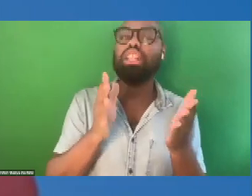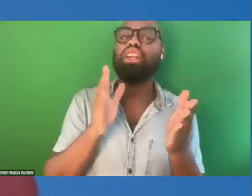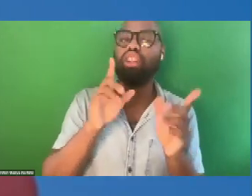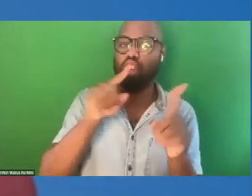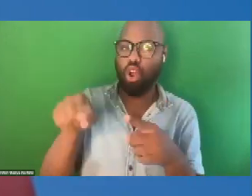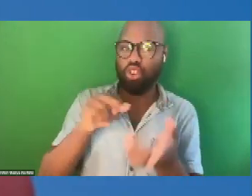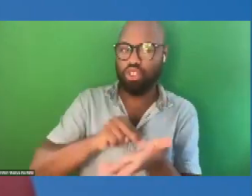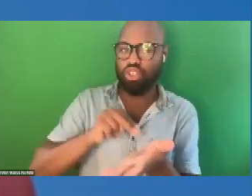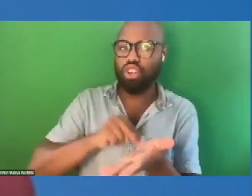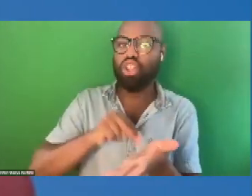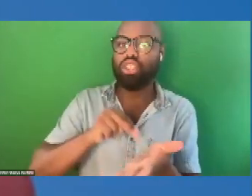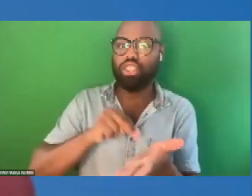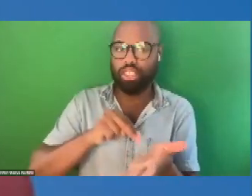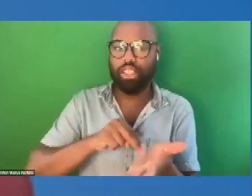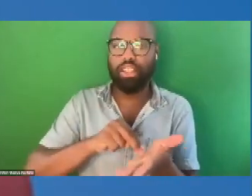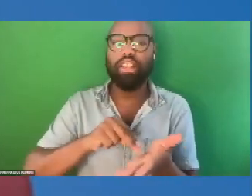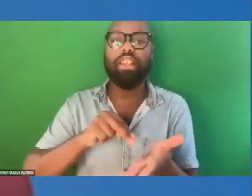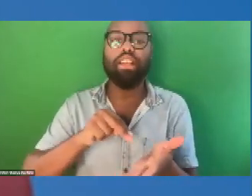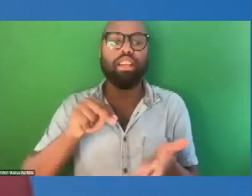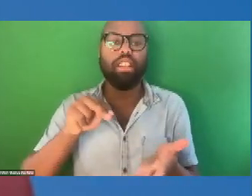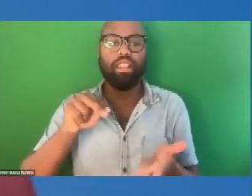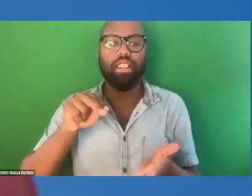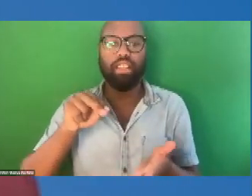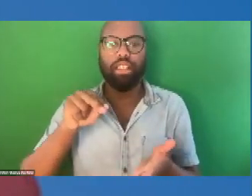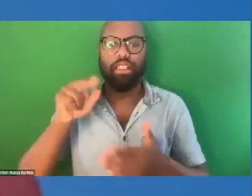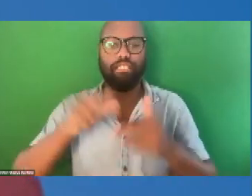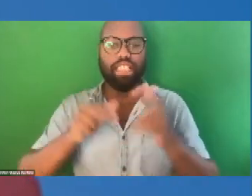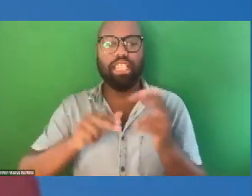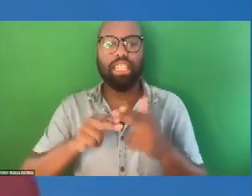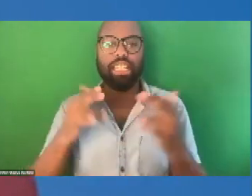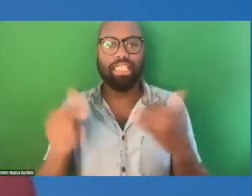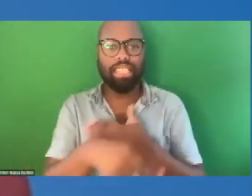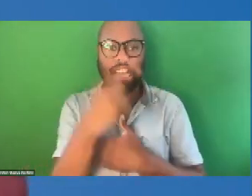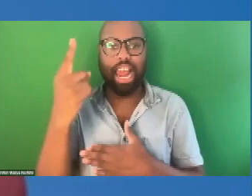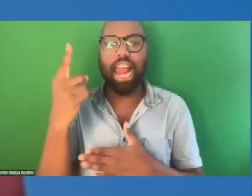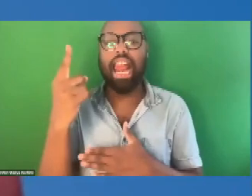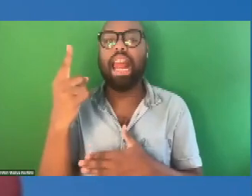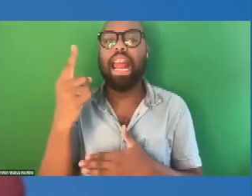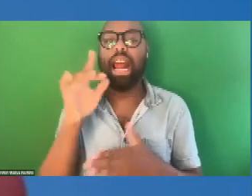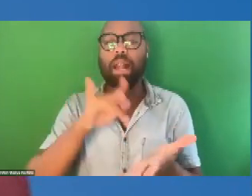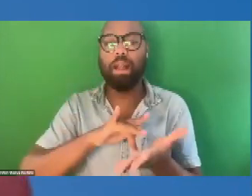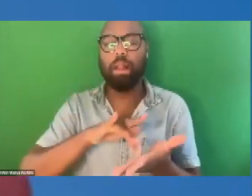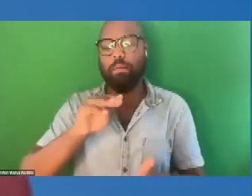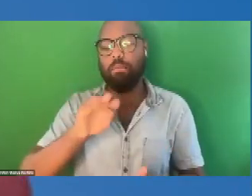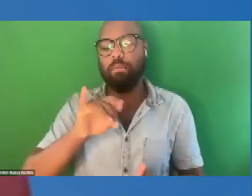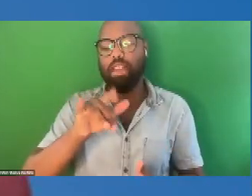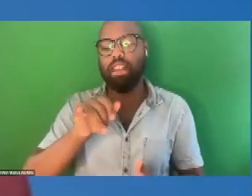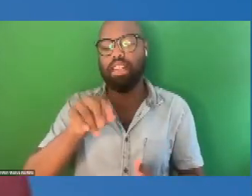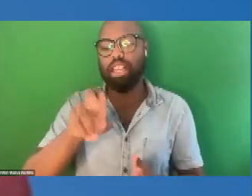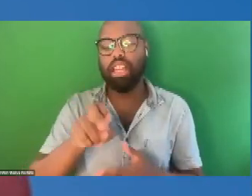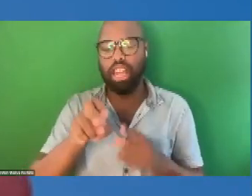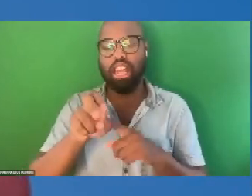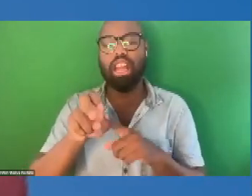today and the Medicaid paperwork will be worked out later. That is not the same for